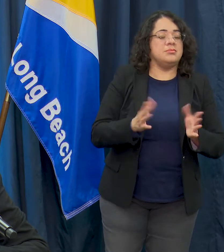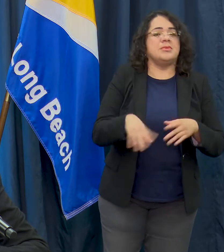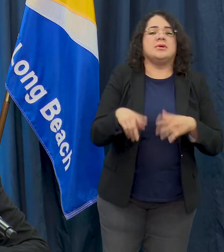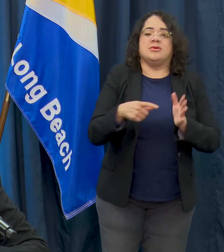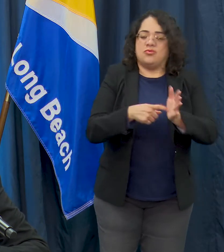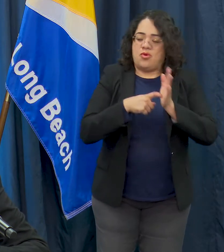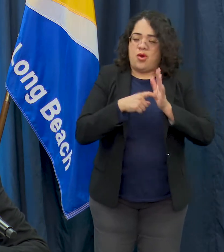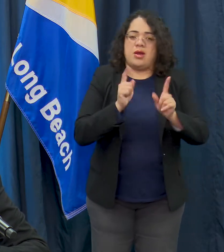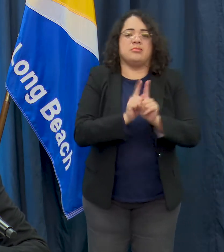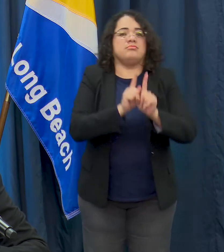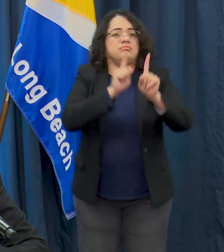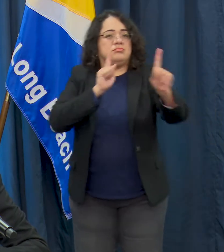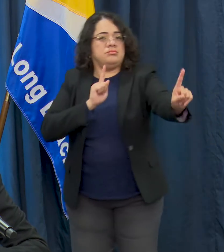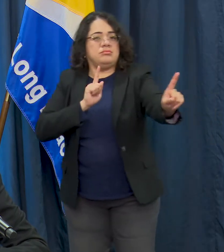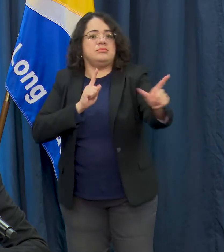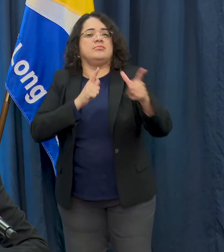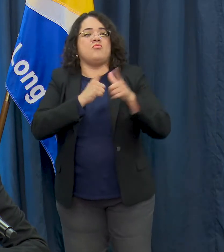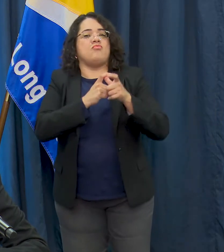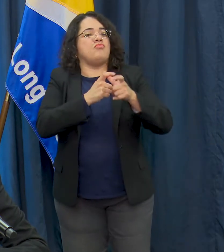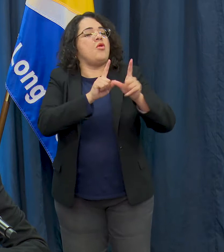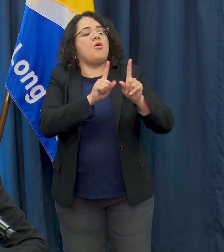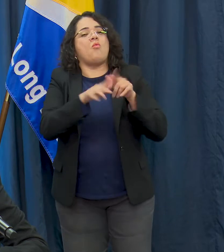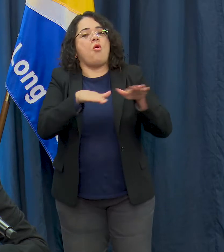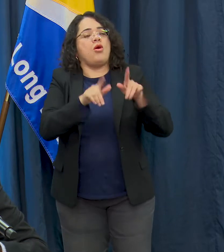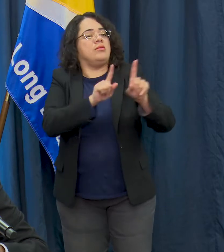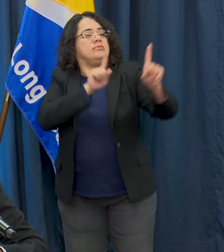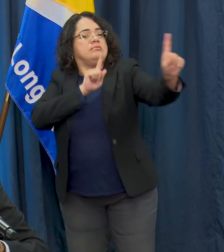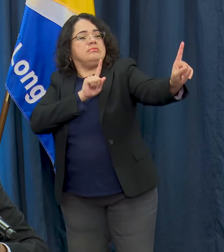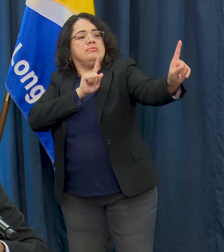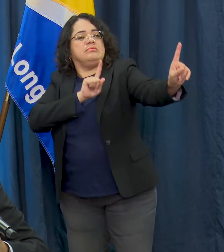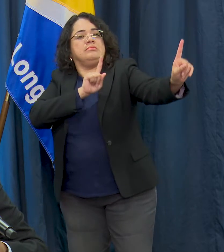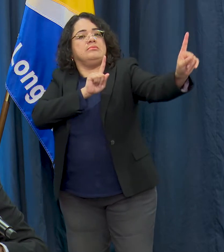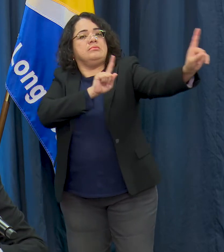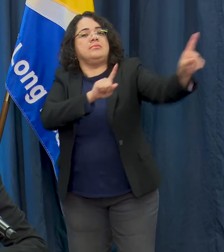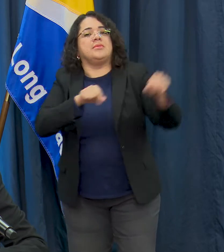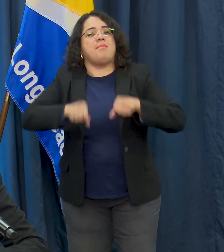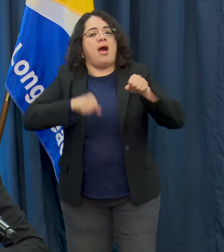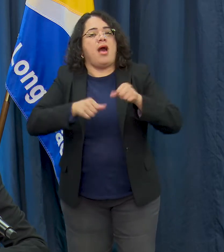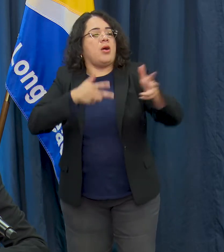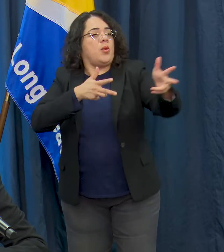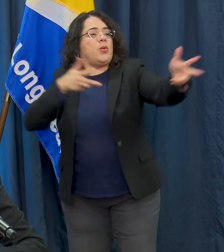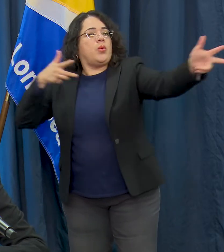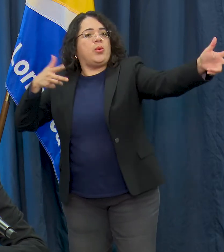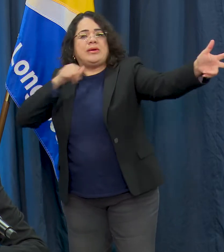We're telling people not to gather on the